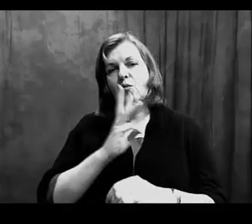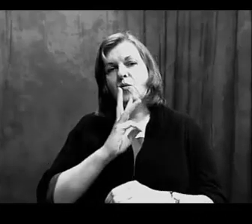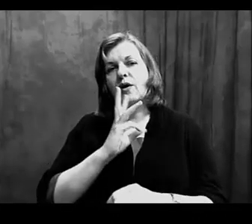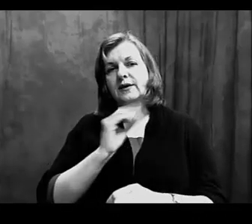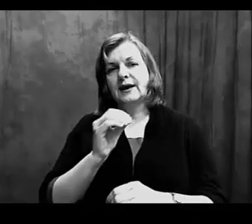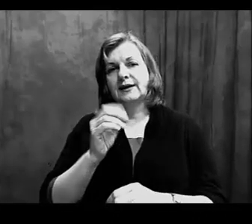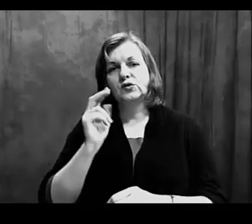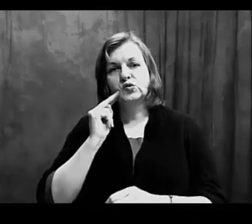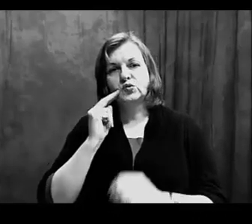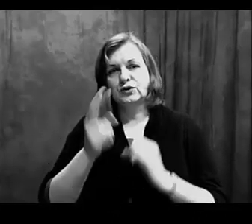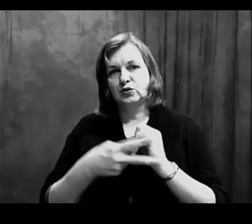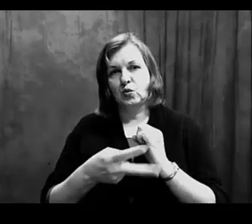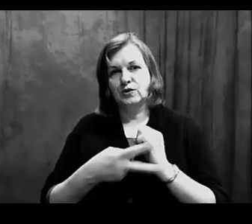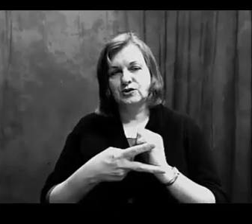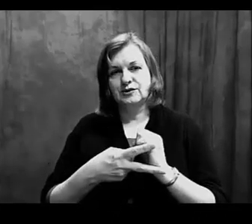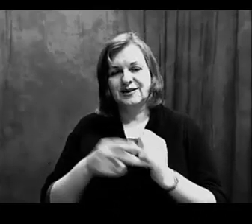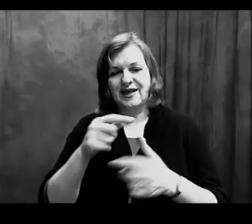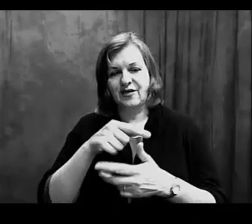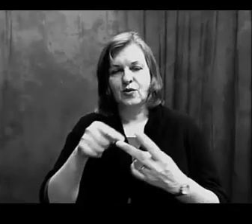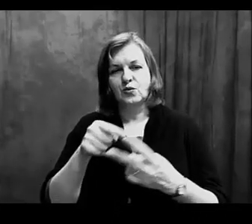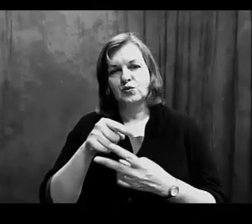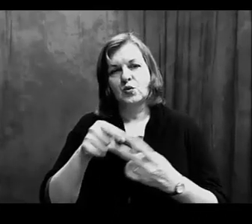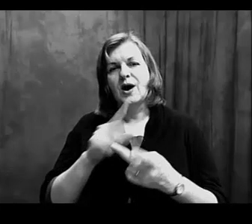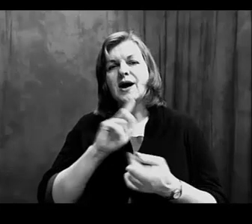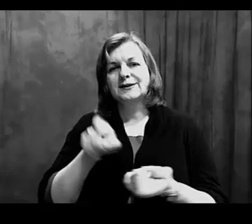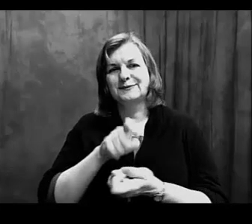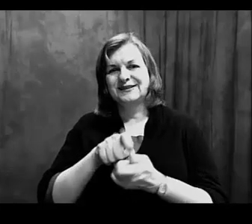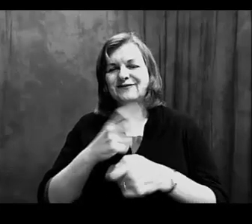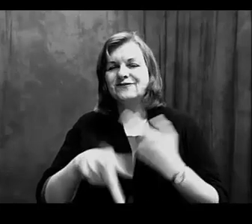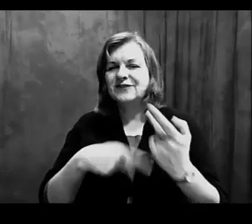they're going to be used for water and nutrients storage